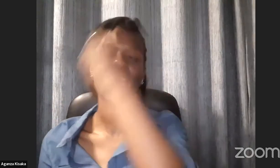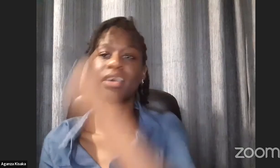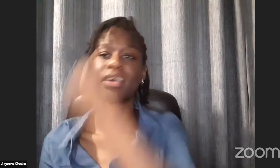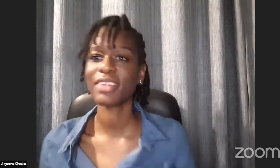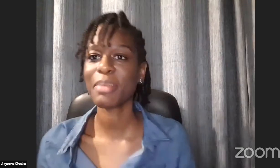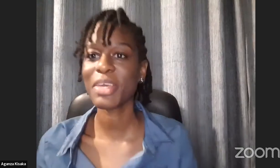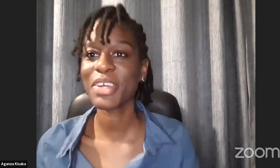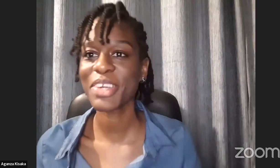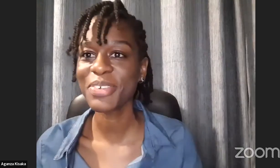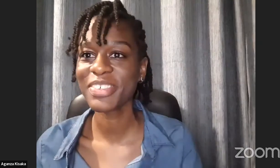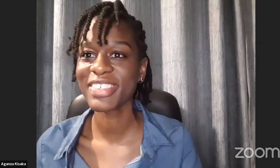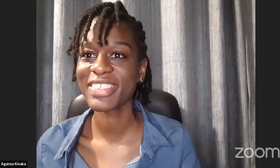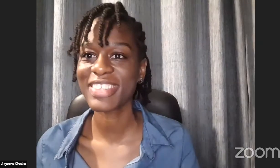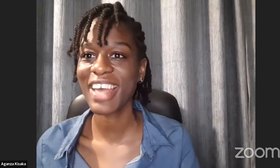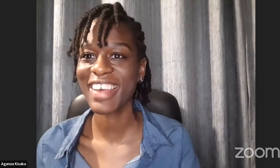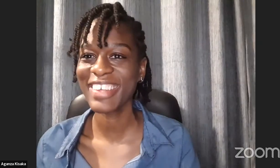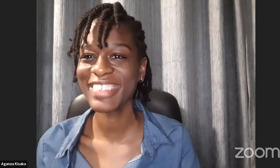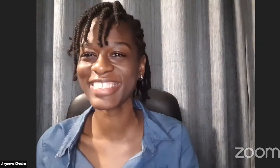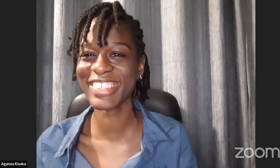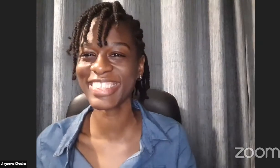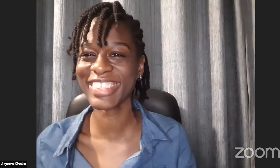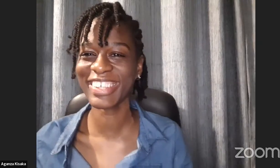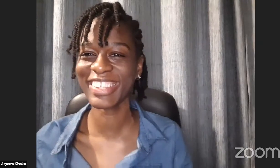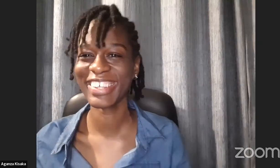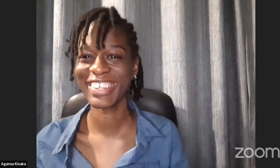Yeah, let me hear you. Yeah, hello,